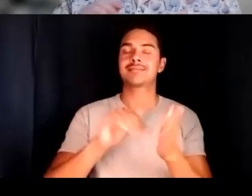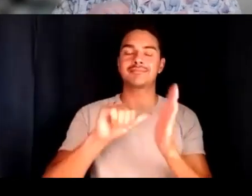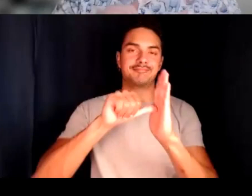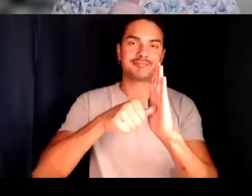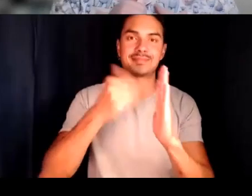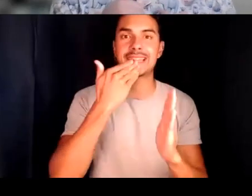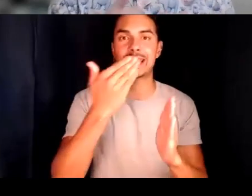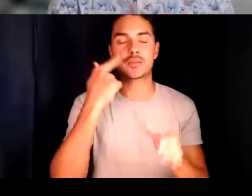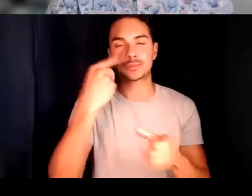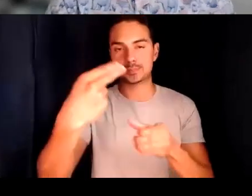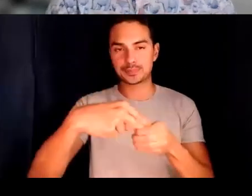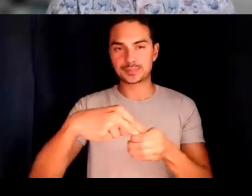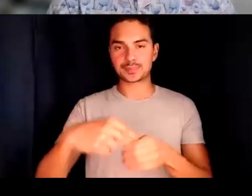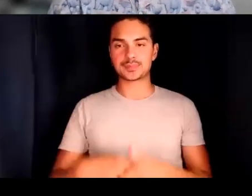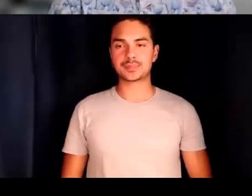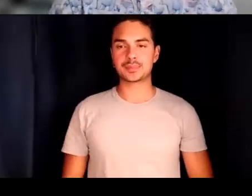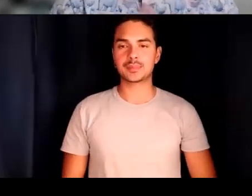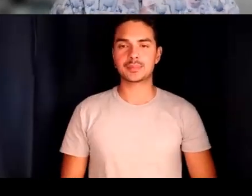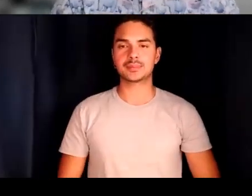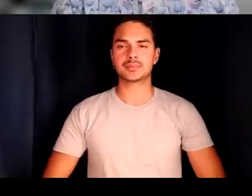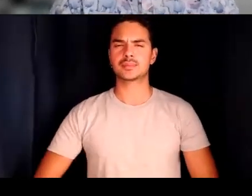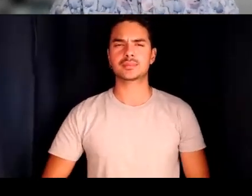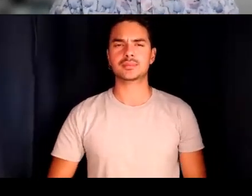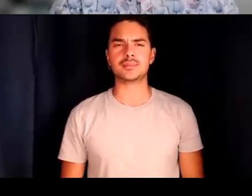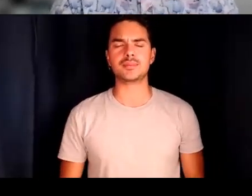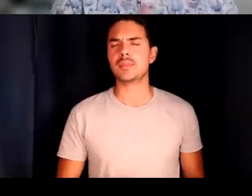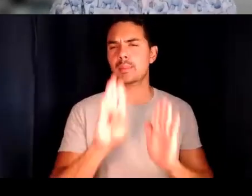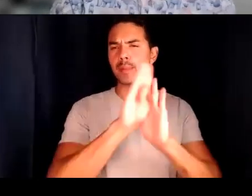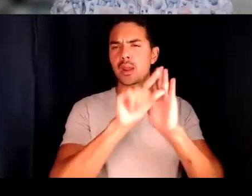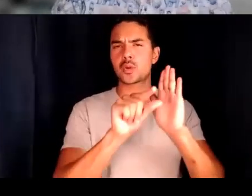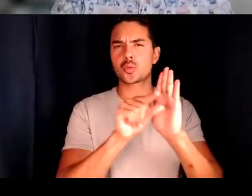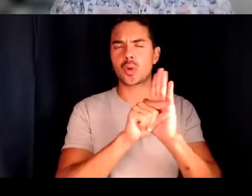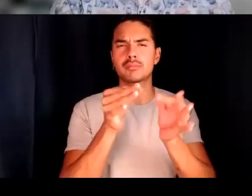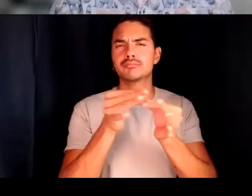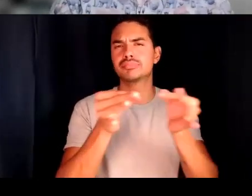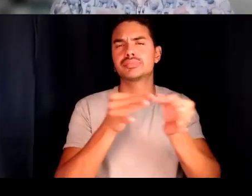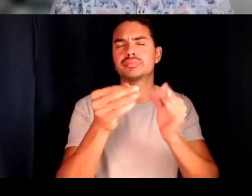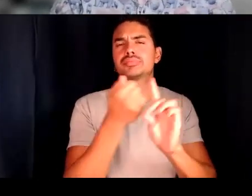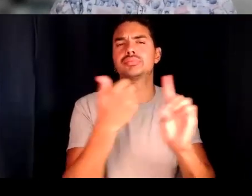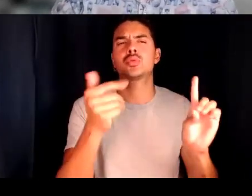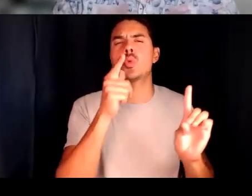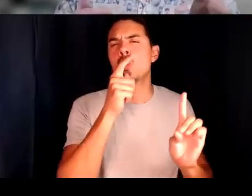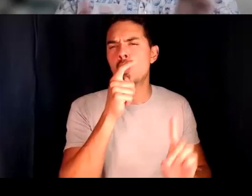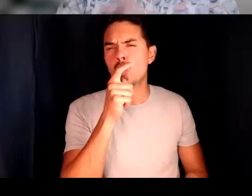So we'll do a quick background on who FORGE is. For those of you who aren't familiar,